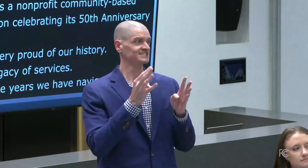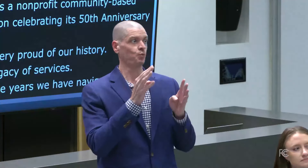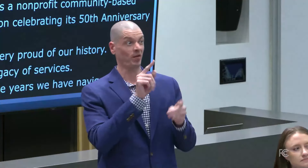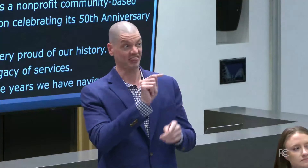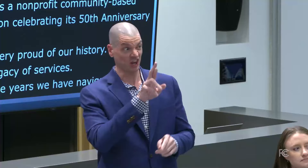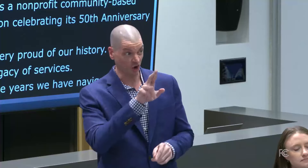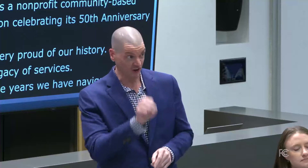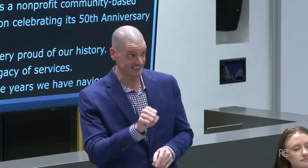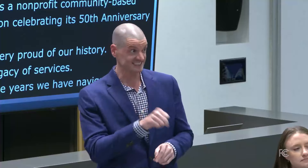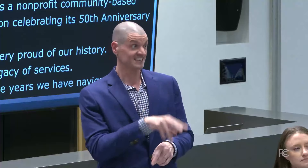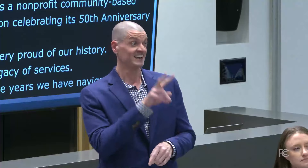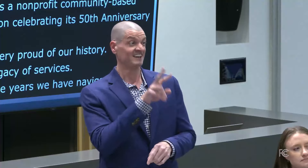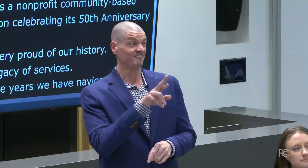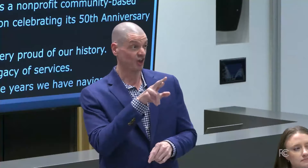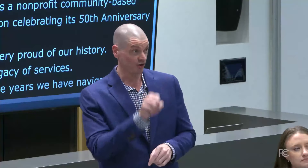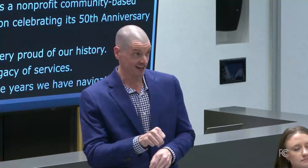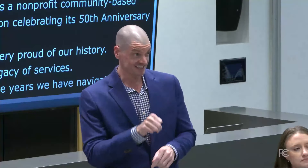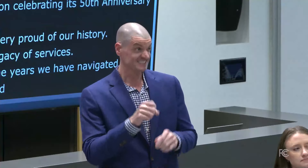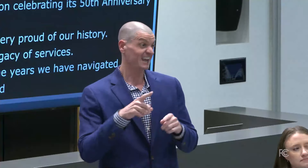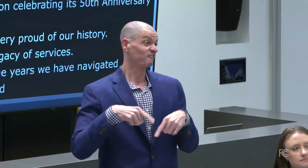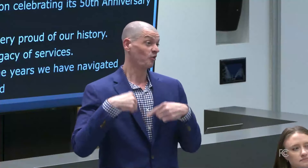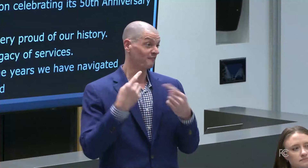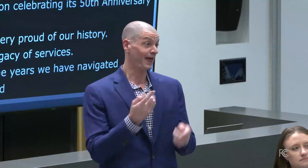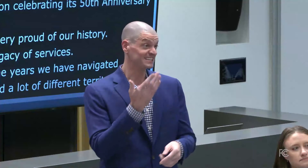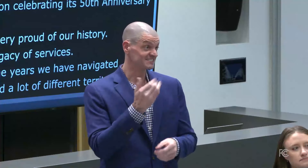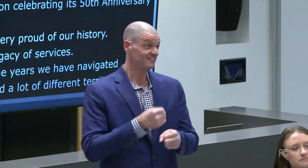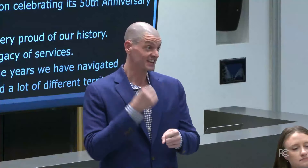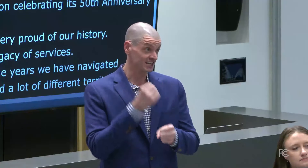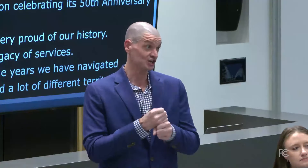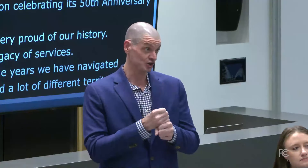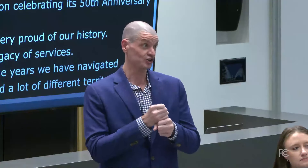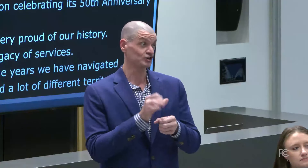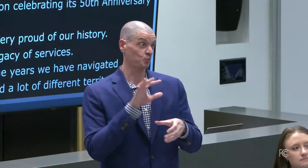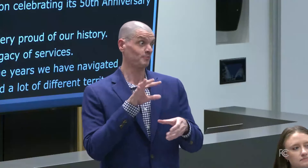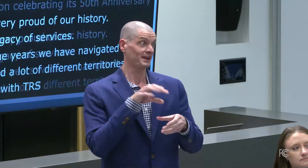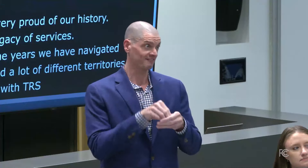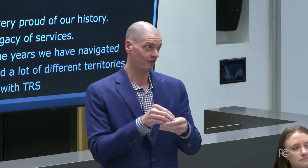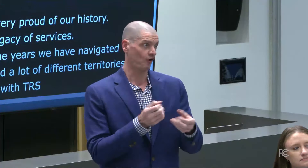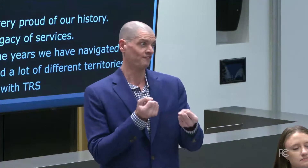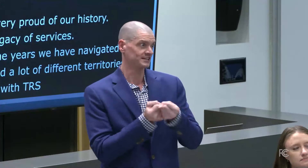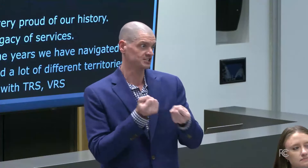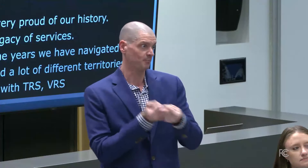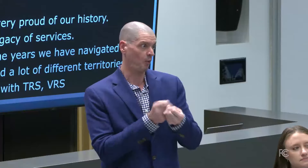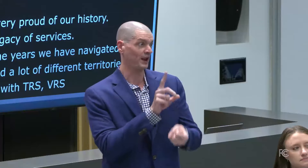AND OUR LEGACY OF SERVICES. THROUGH THE YEARS WE HAVE NAVIGATED UNCHARTERED A LOT